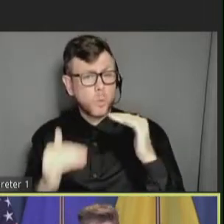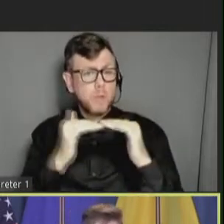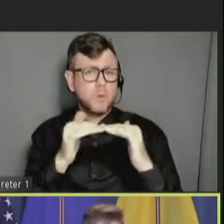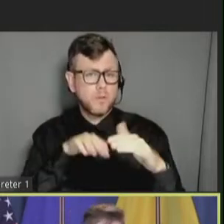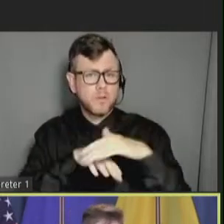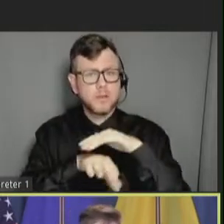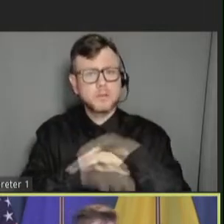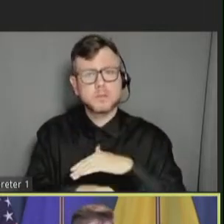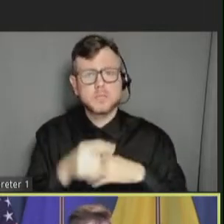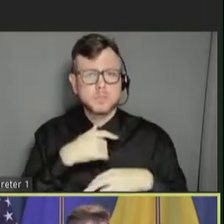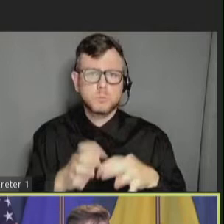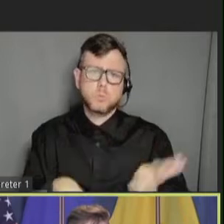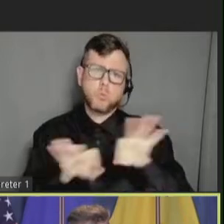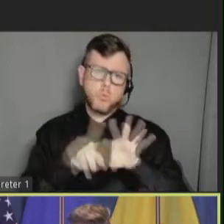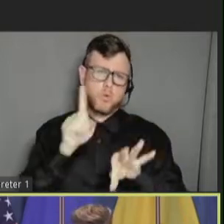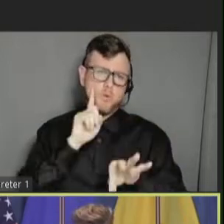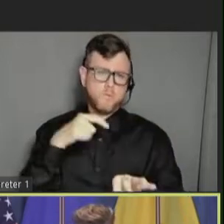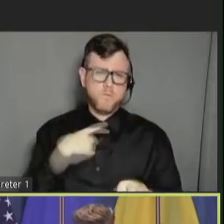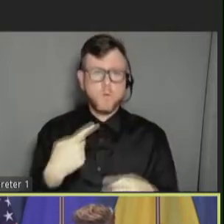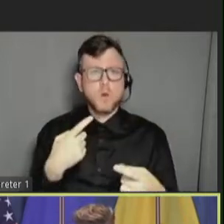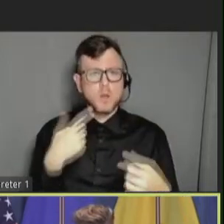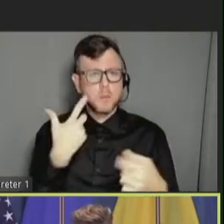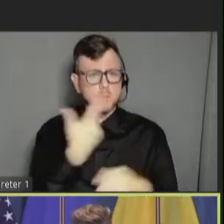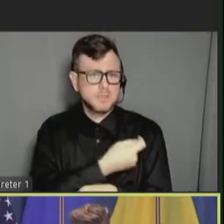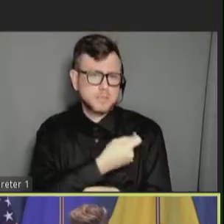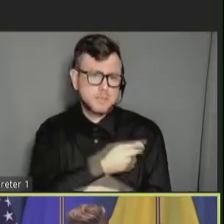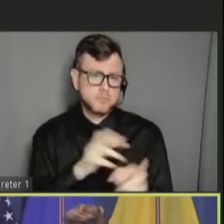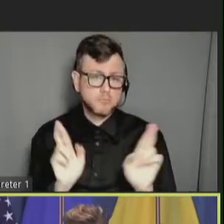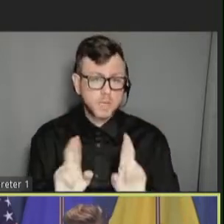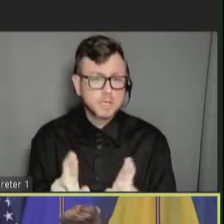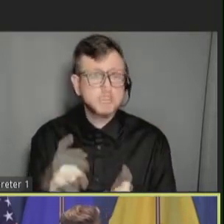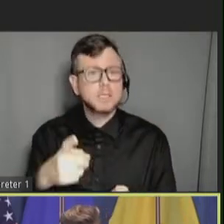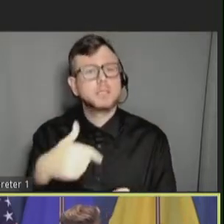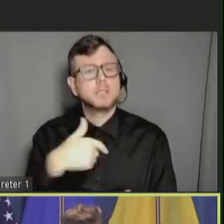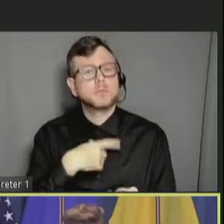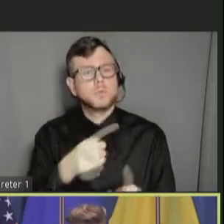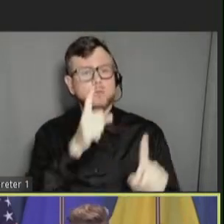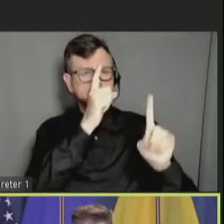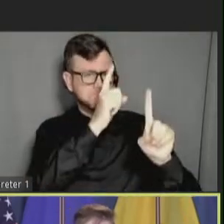we've highlighted a few indicators related to equity to help countries benchmark their